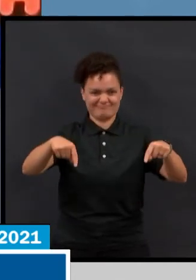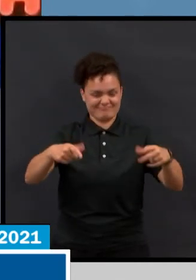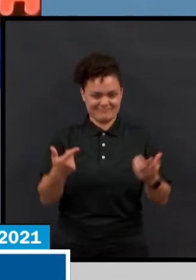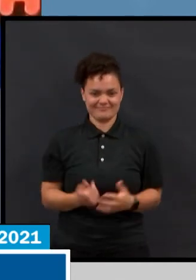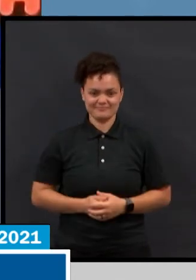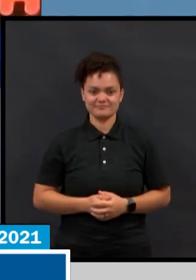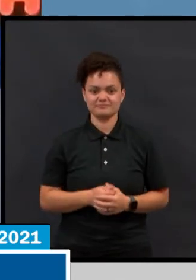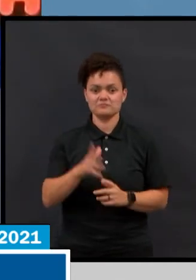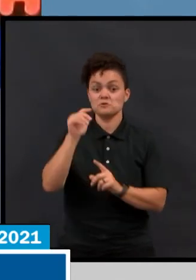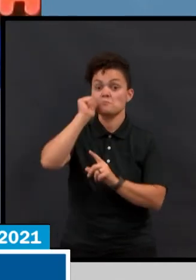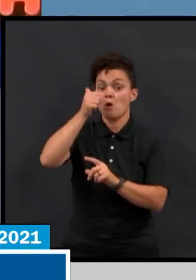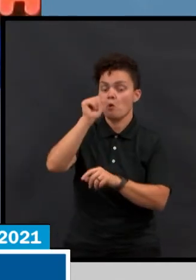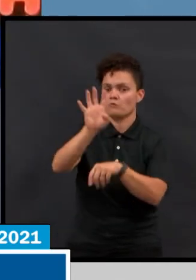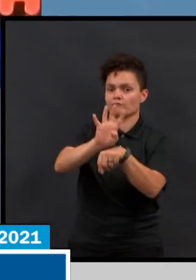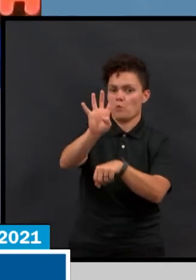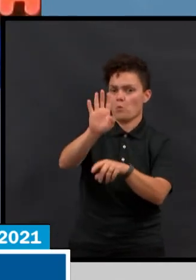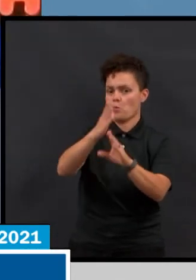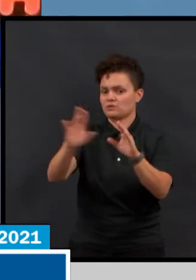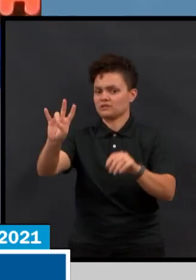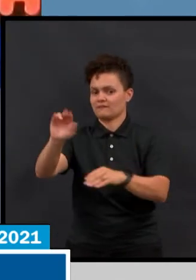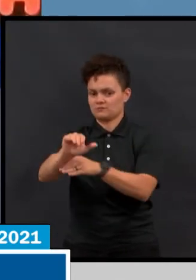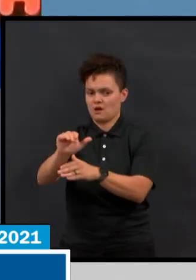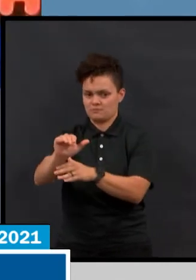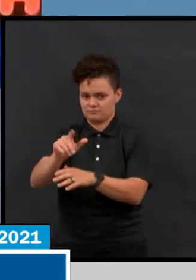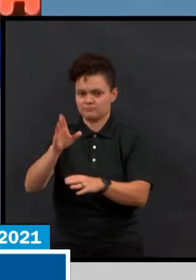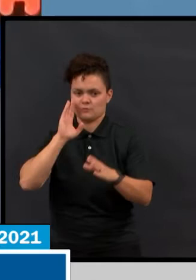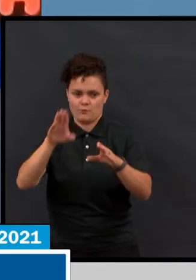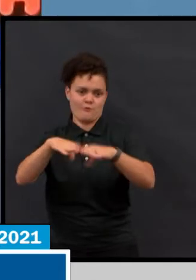to seven we're going to have a celebration we're going to have kids playing and i want to welcome